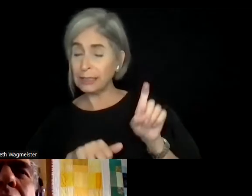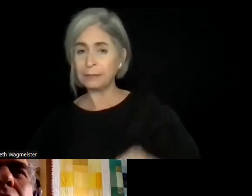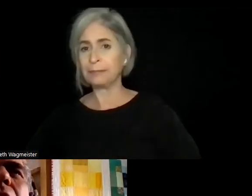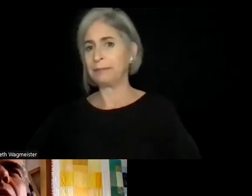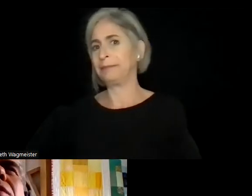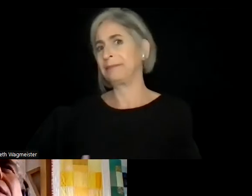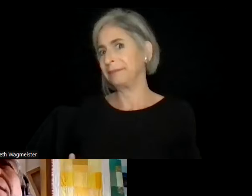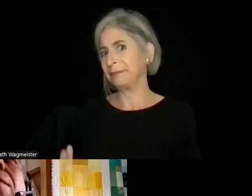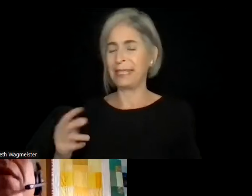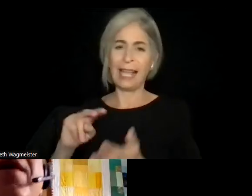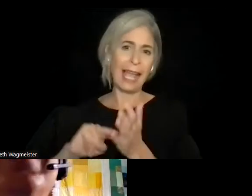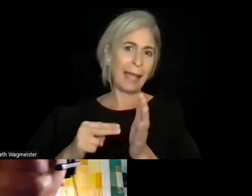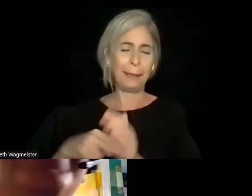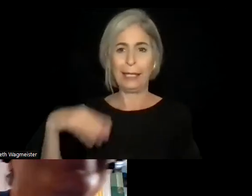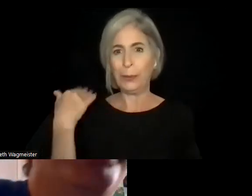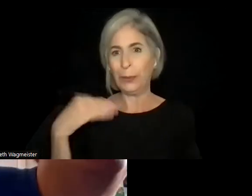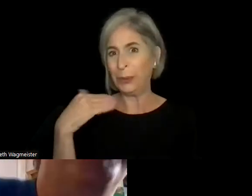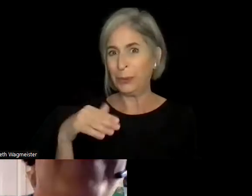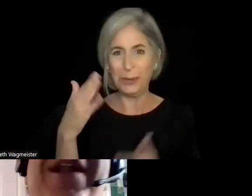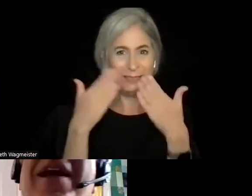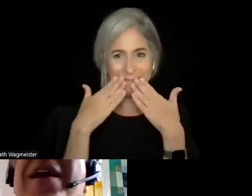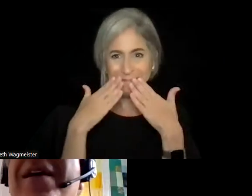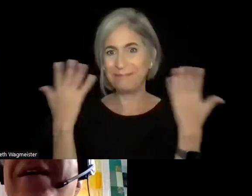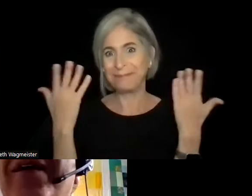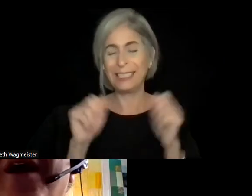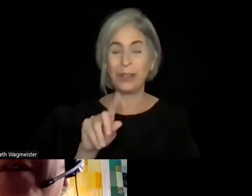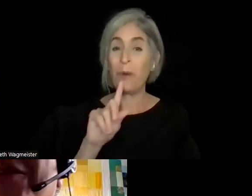as a replacement for promoting